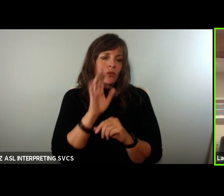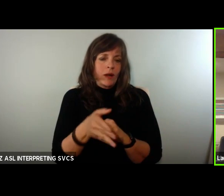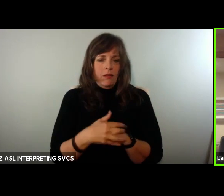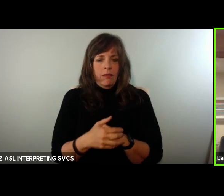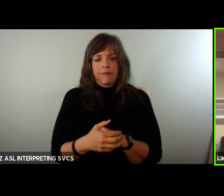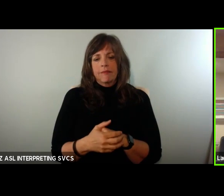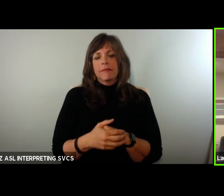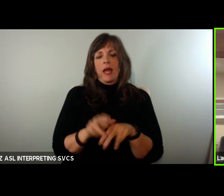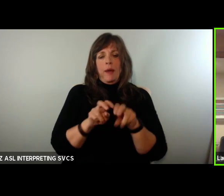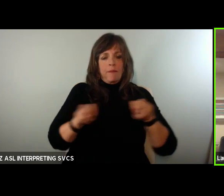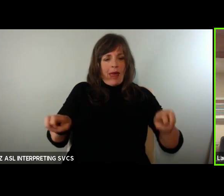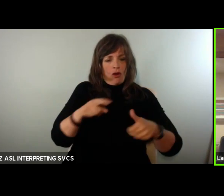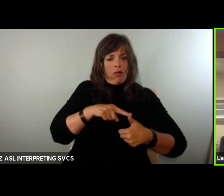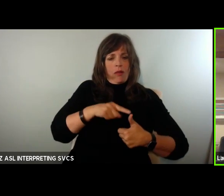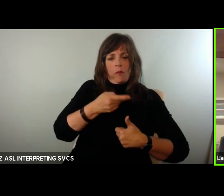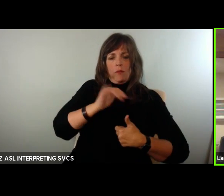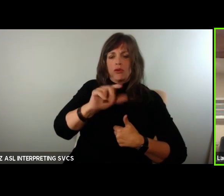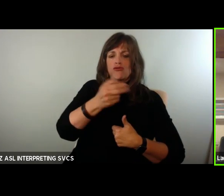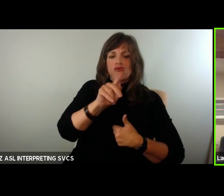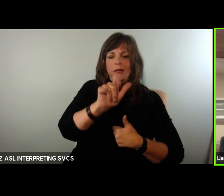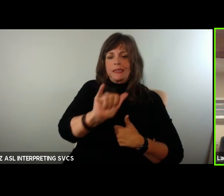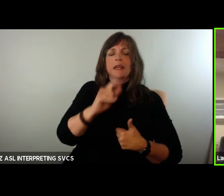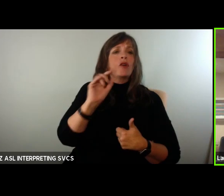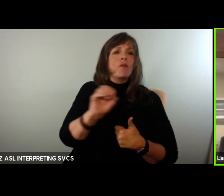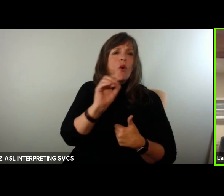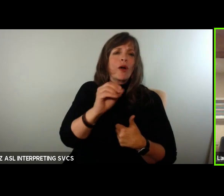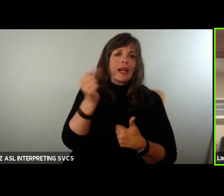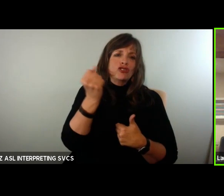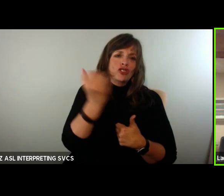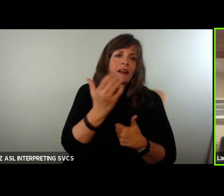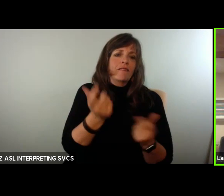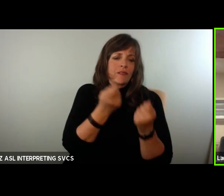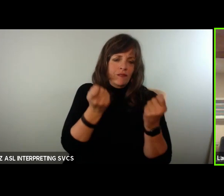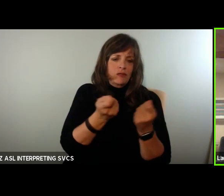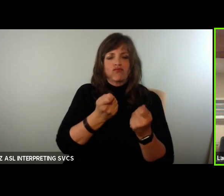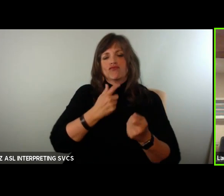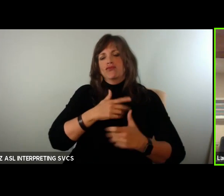from Oregon Shakespeare Festival sharing their emergency resources and experience